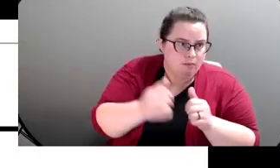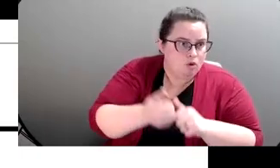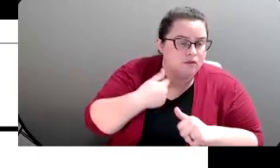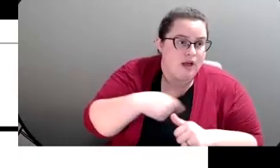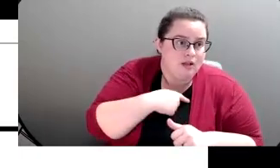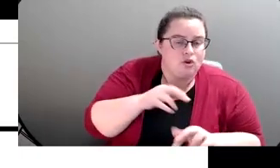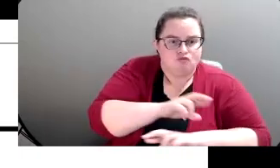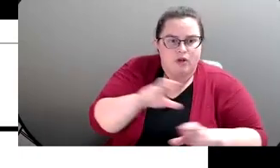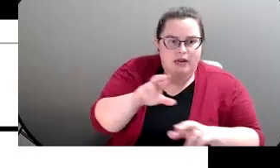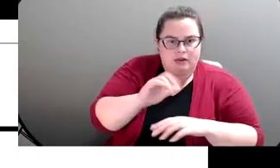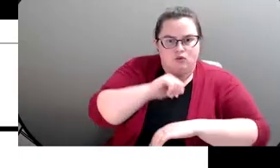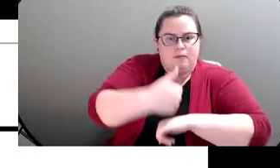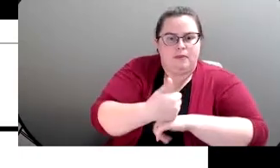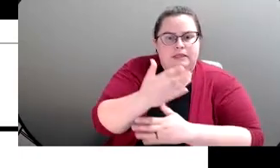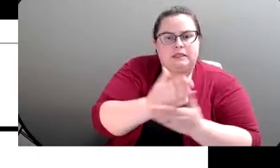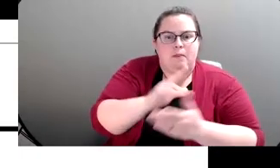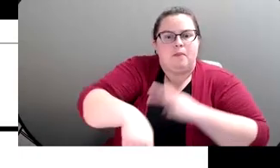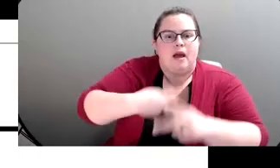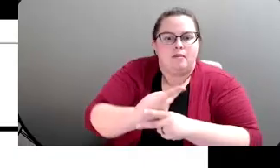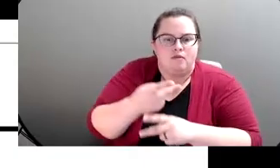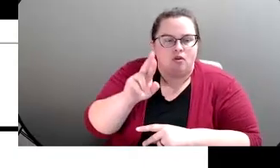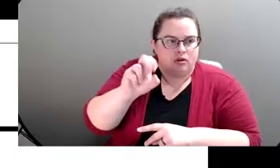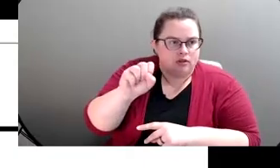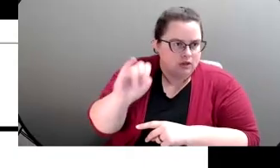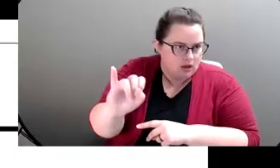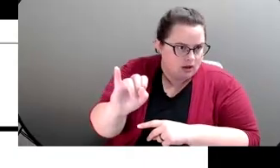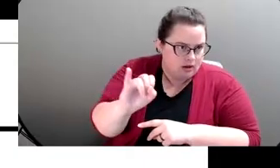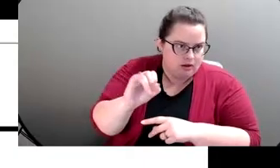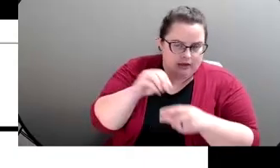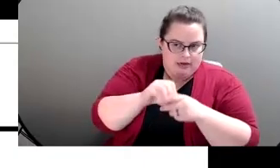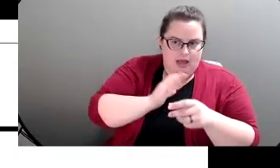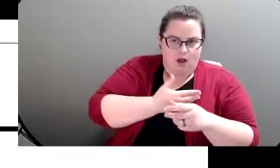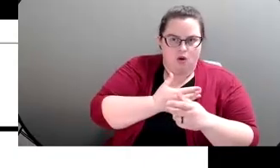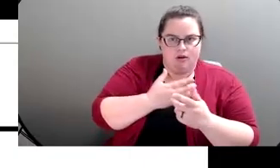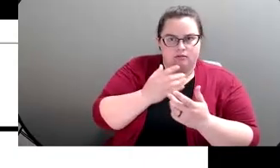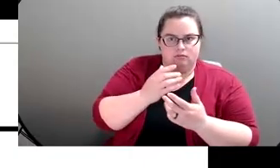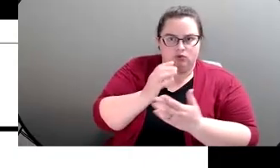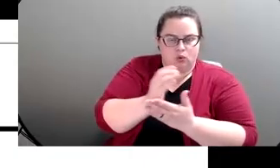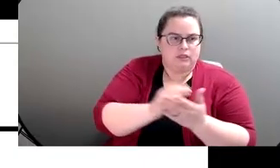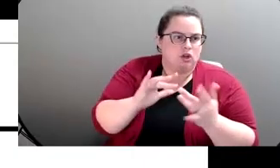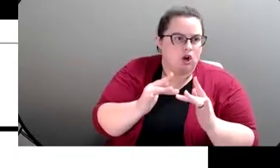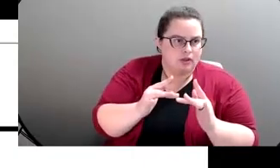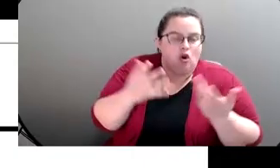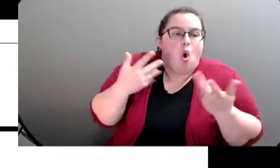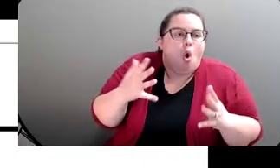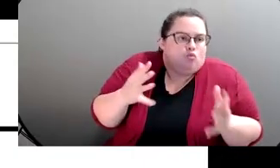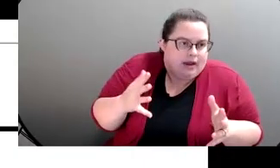some element of RSI in our, online courses. And we may not even realize it.